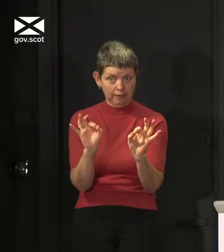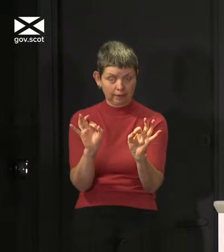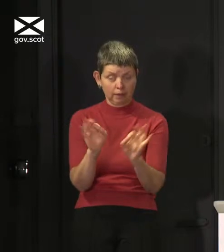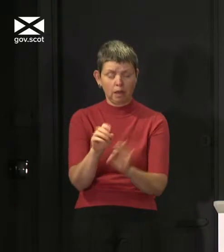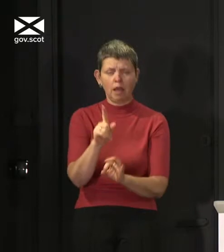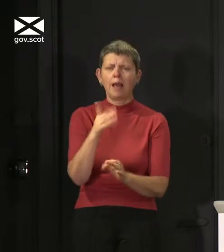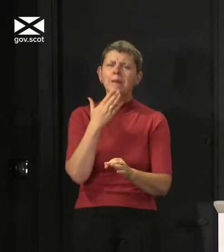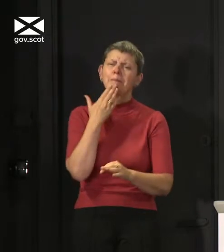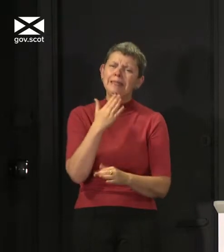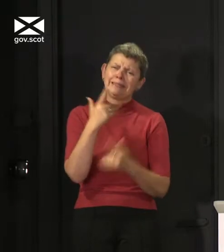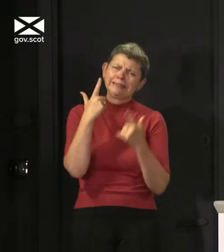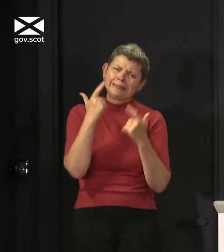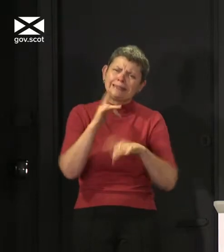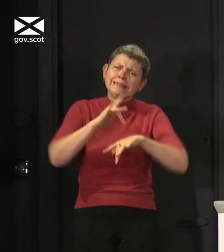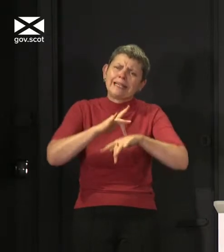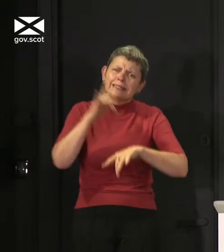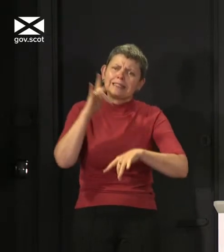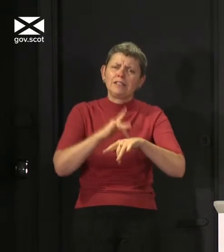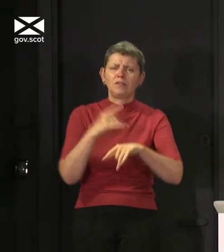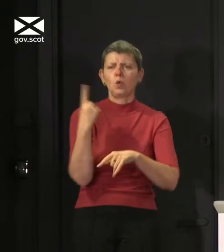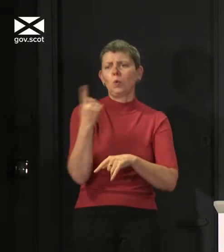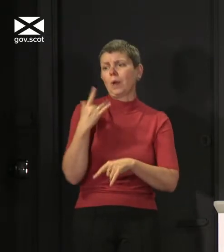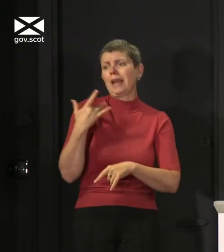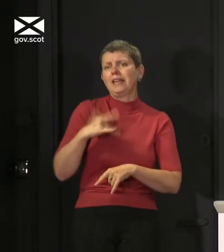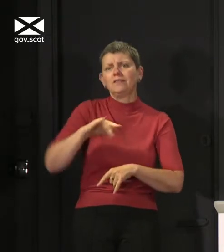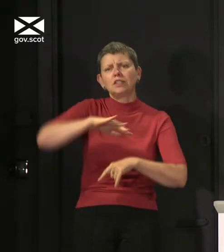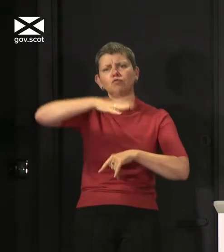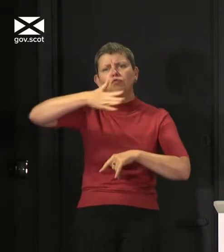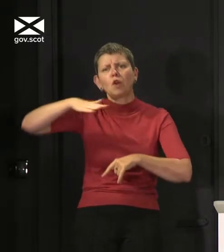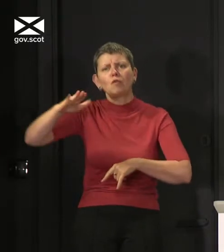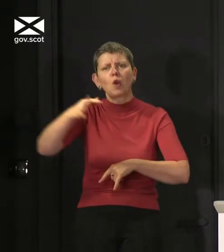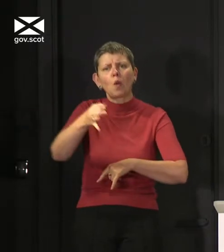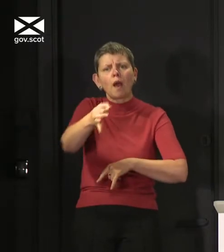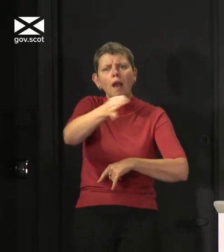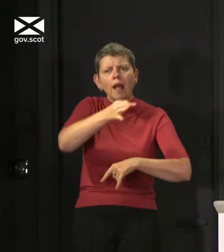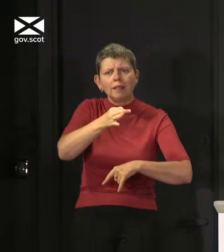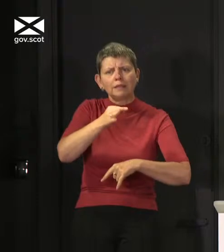living in our rural and Island communities, because if you don't take appropriate care,